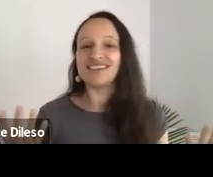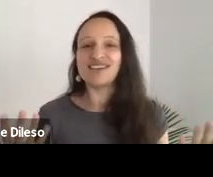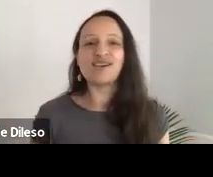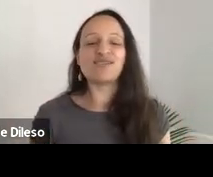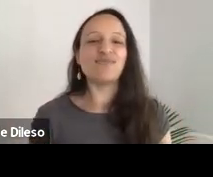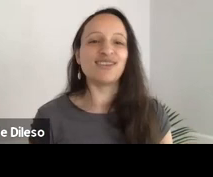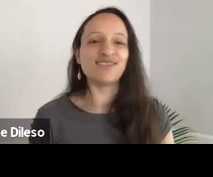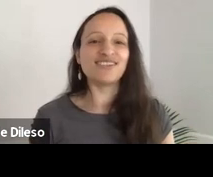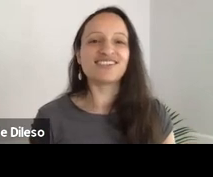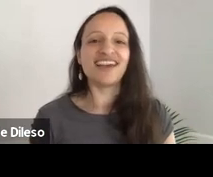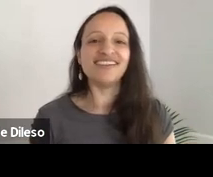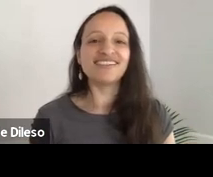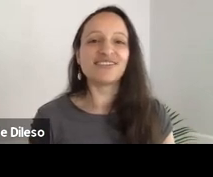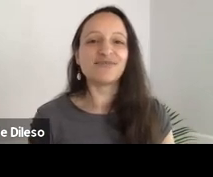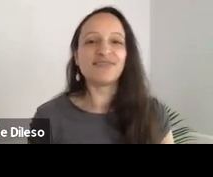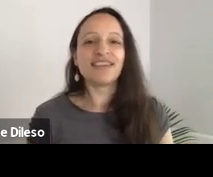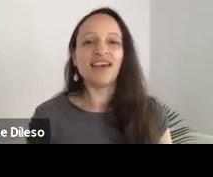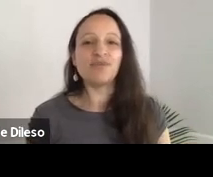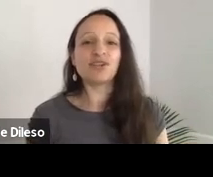case me and the mother of this child.